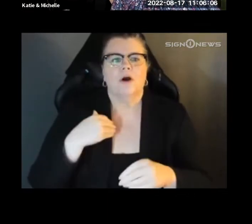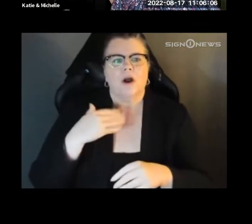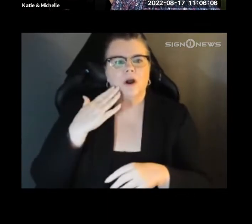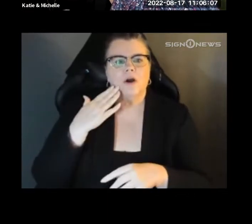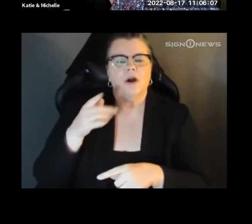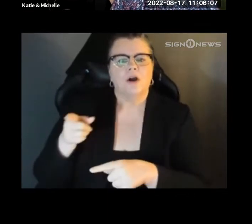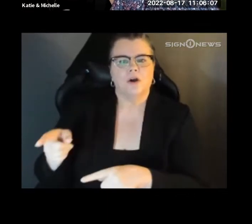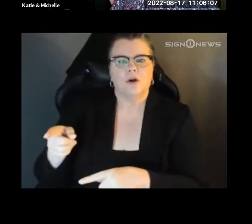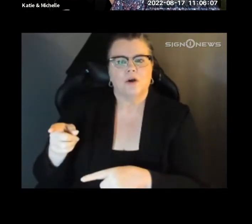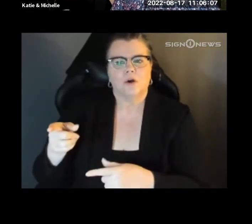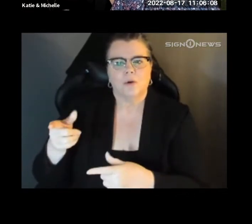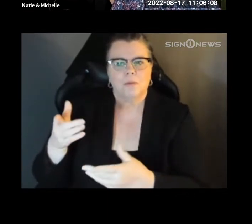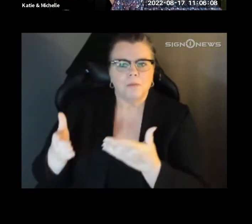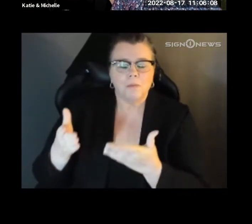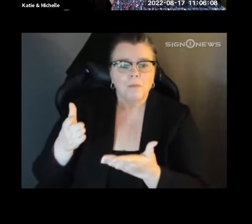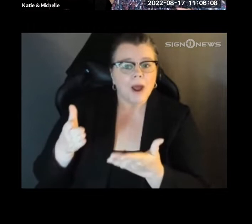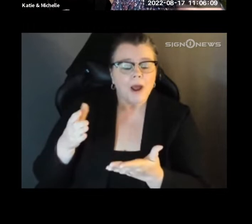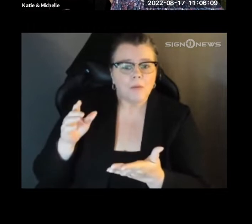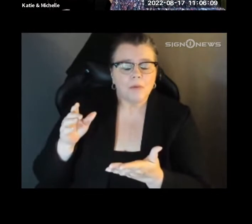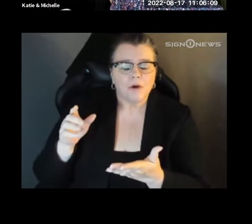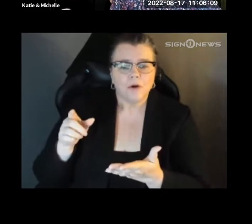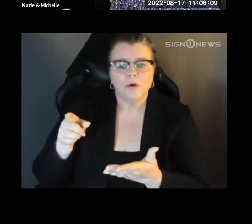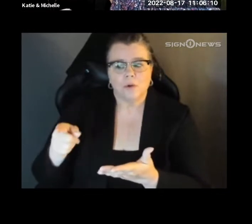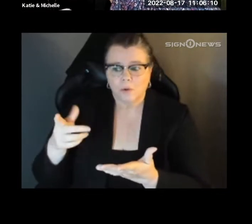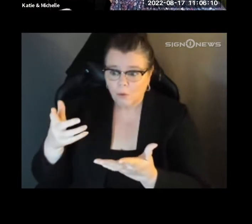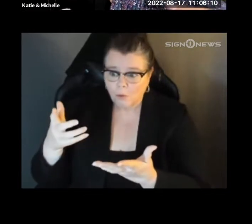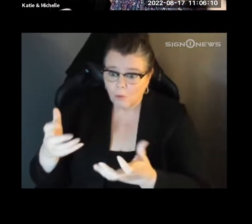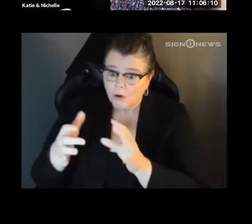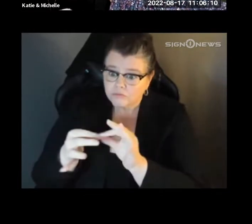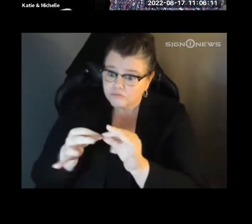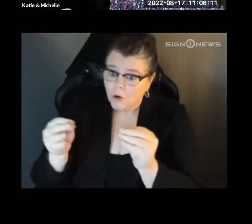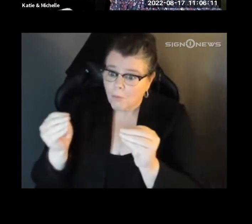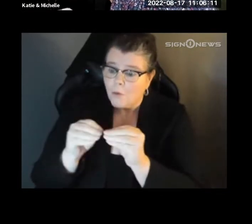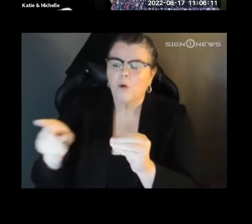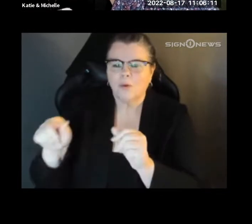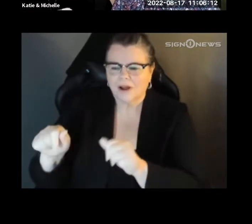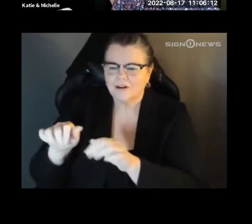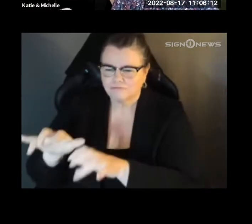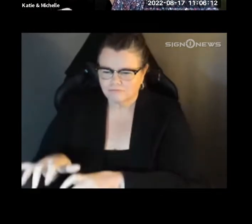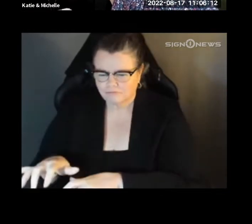that you can put it in the chat box While others are presenting because it sounds like you have a